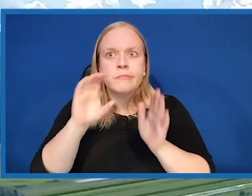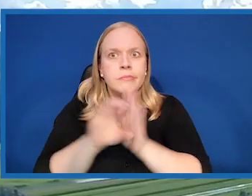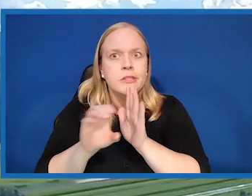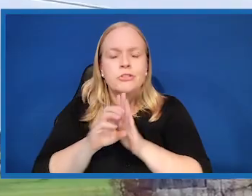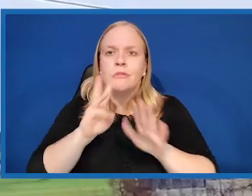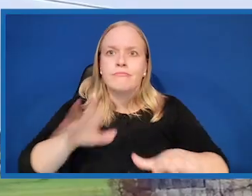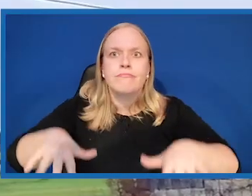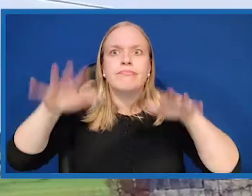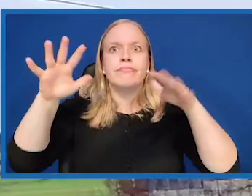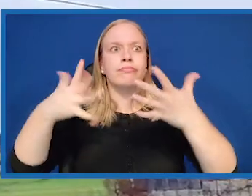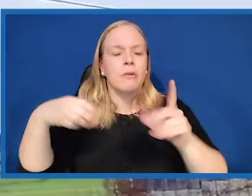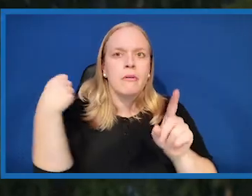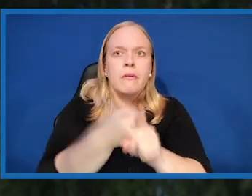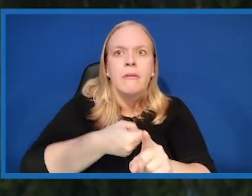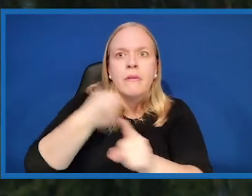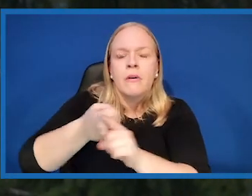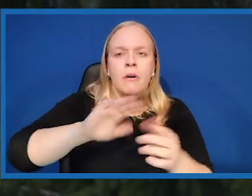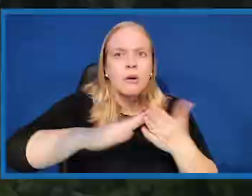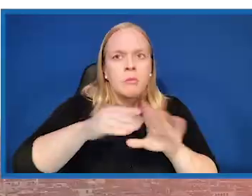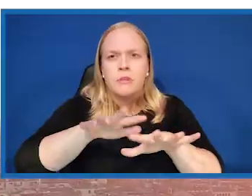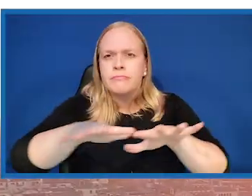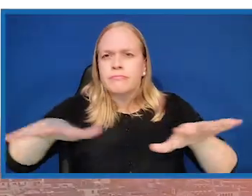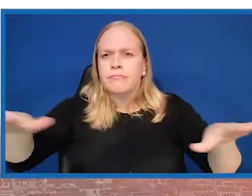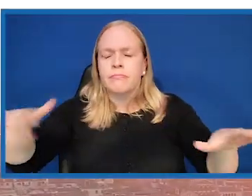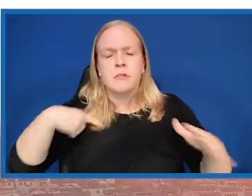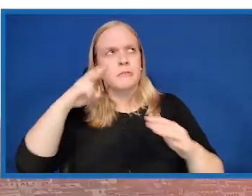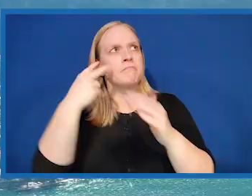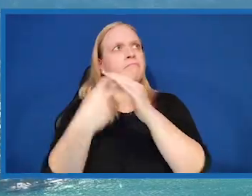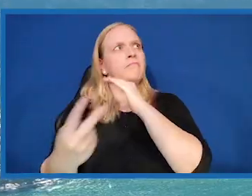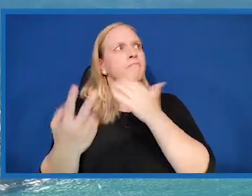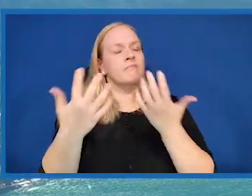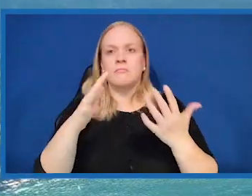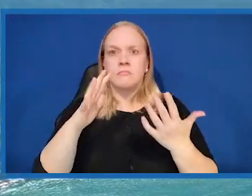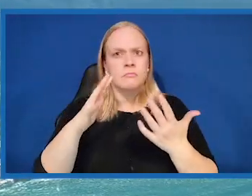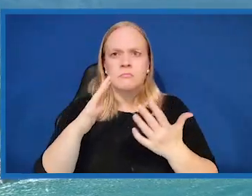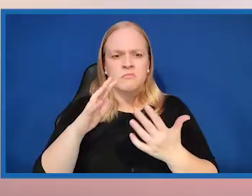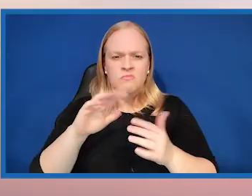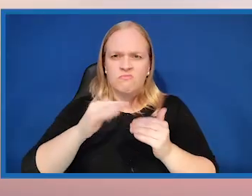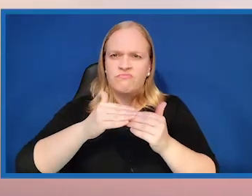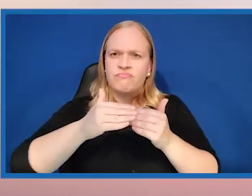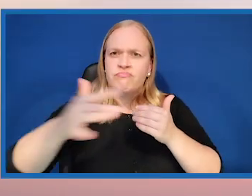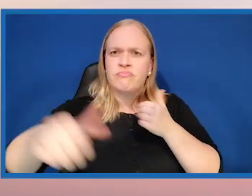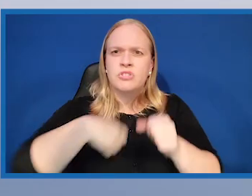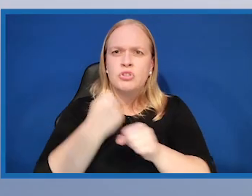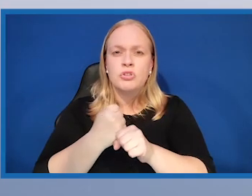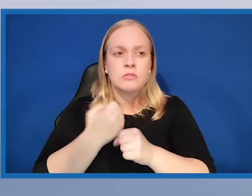WITH THE TWO HUNDRED MILLION PLUS PEOPLE WHO LIVE IN THOSE LOW-LYING COASTAL AREAS